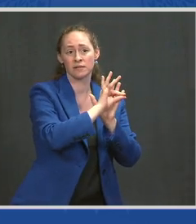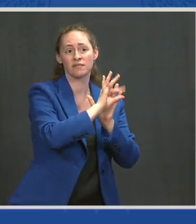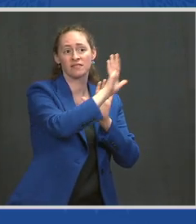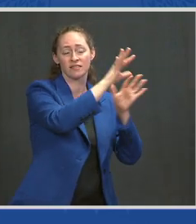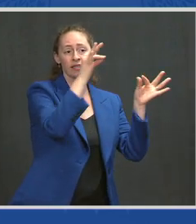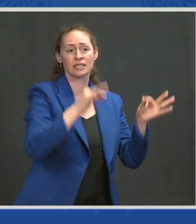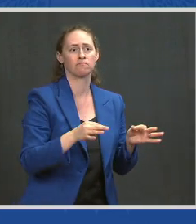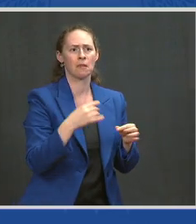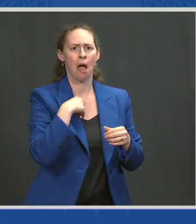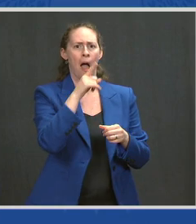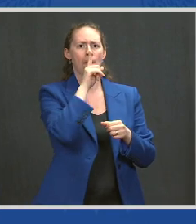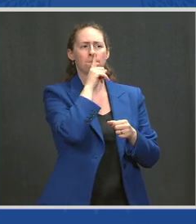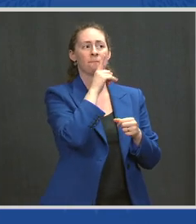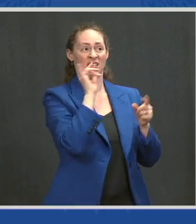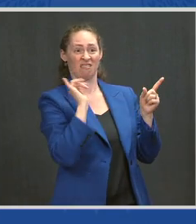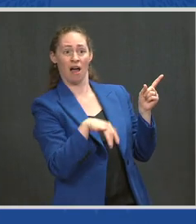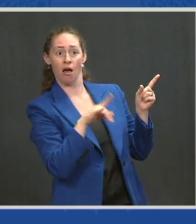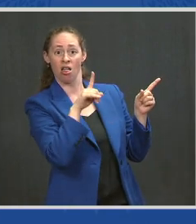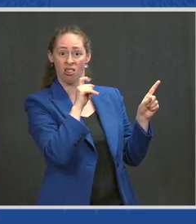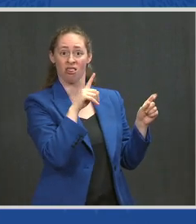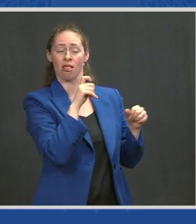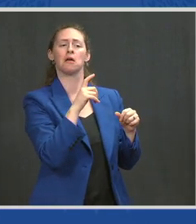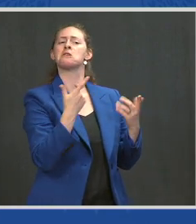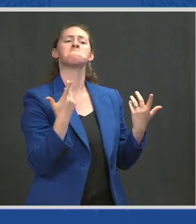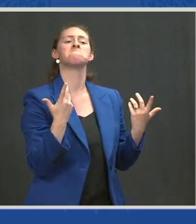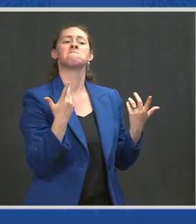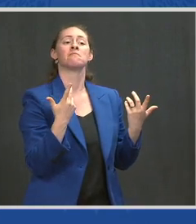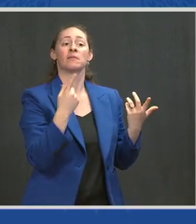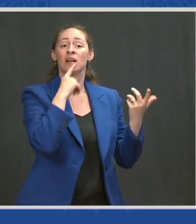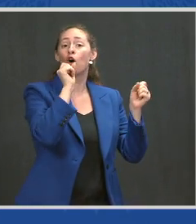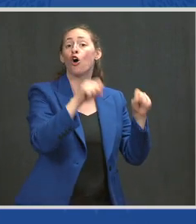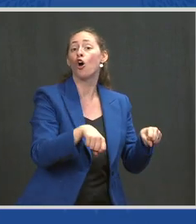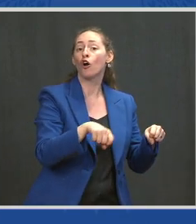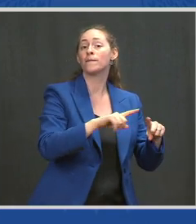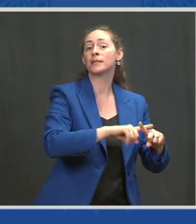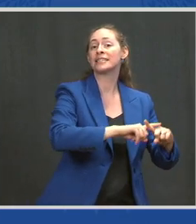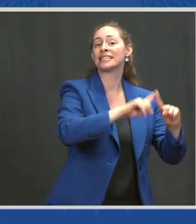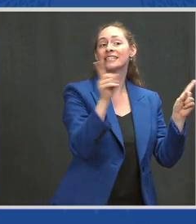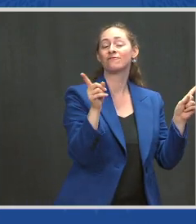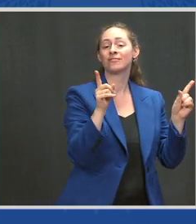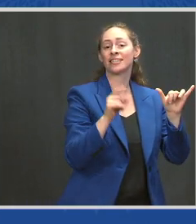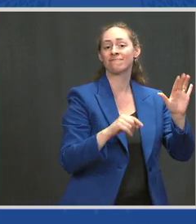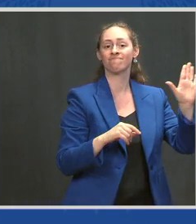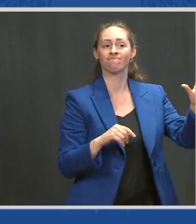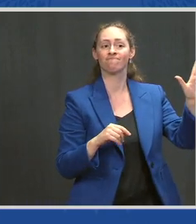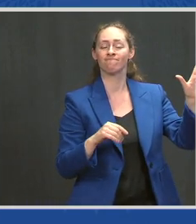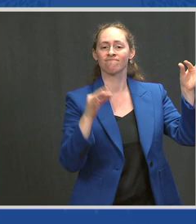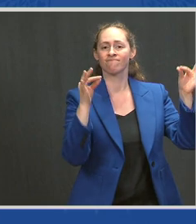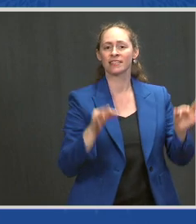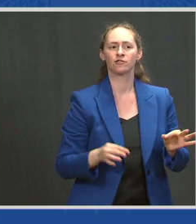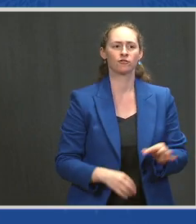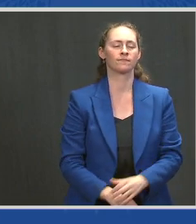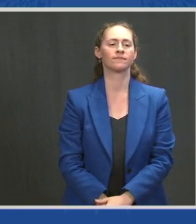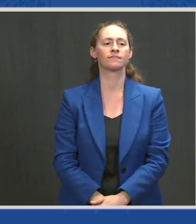whether it could have been fundamentally different. But I do think it does not lend itself to Russia